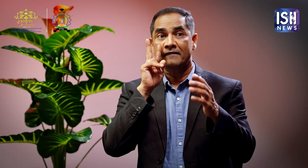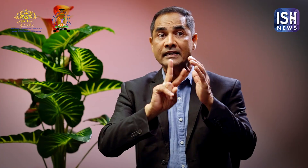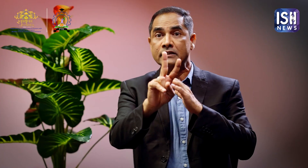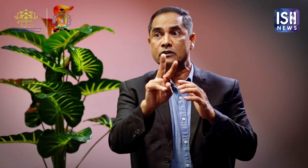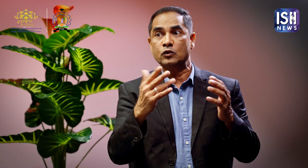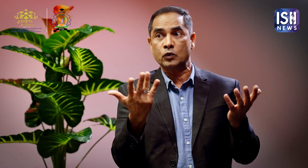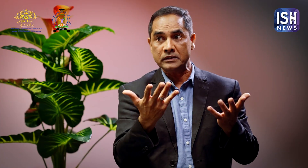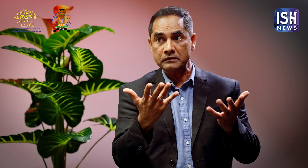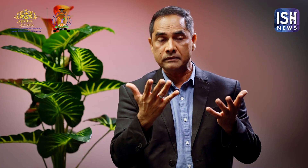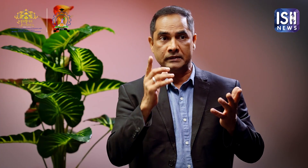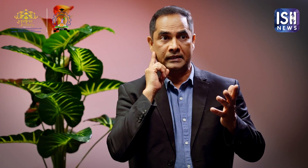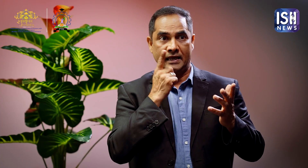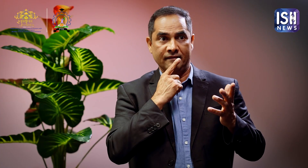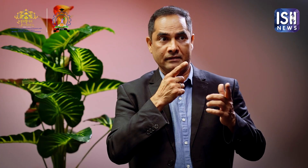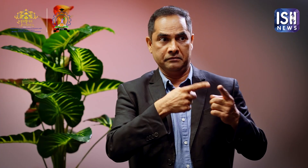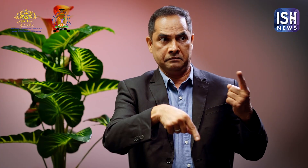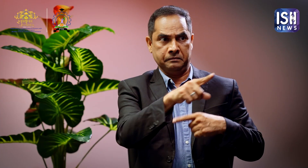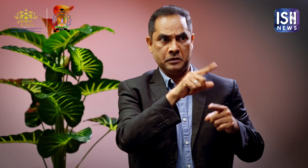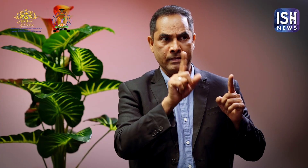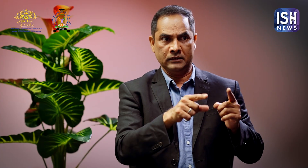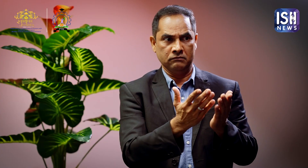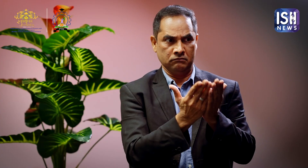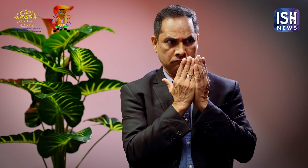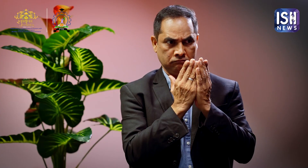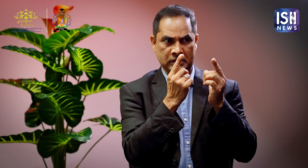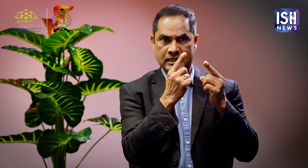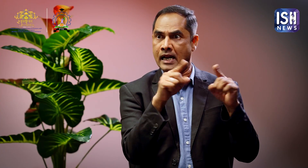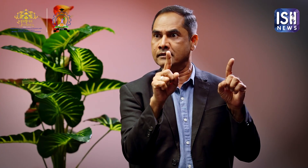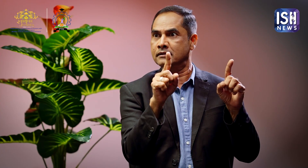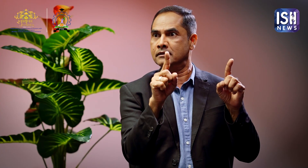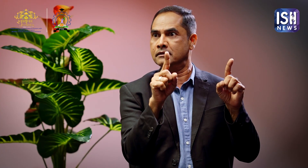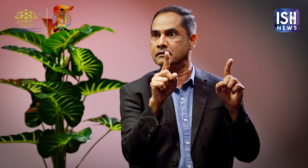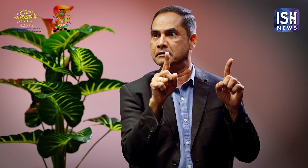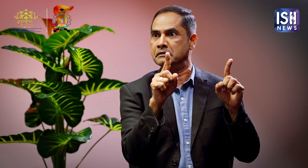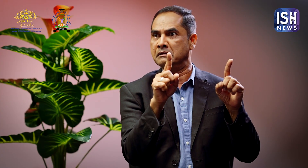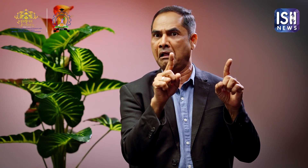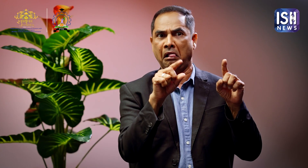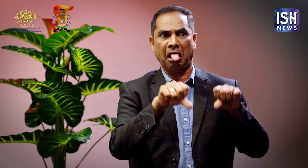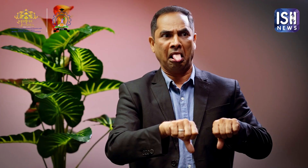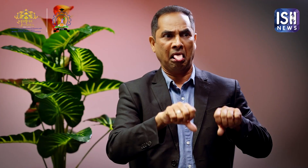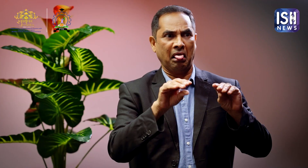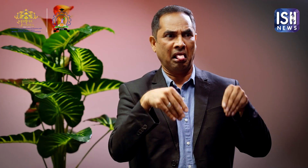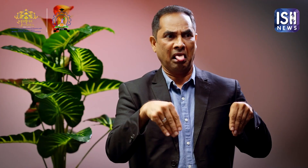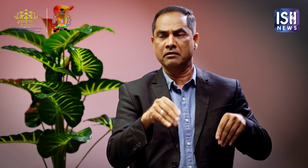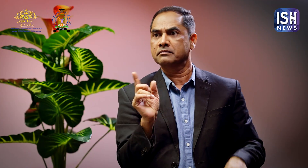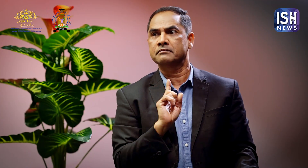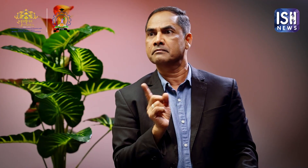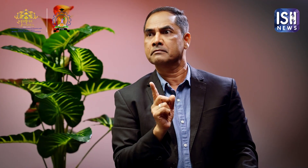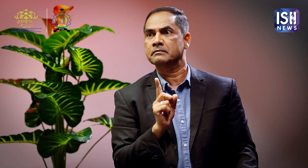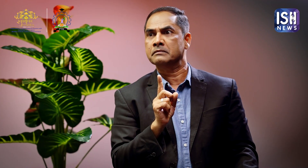My vision is that Deaf must accquire the right method of Education, not the incorrect, low-quality or inaccessible system.